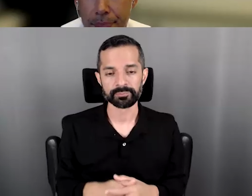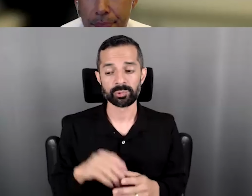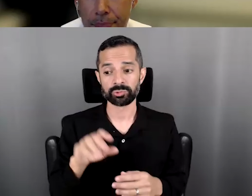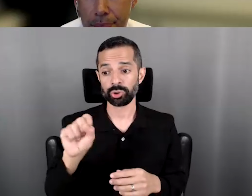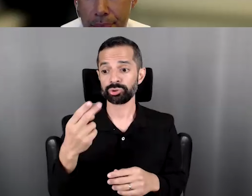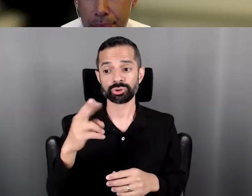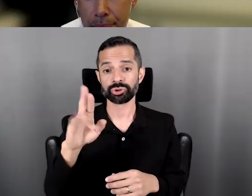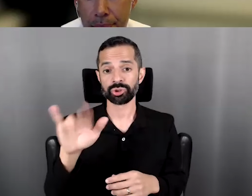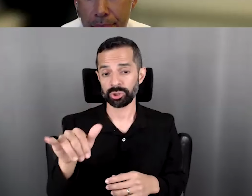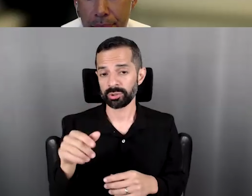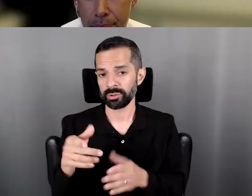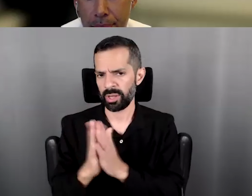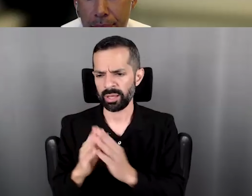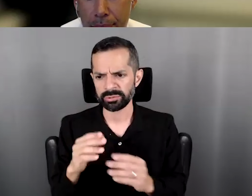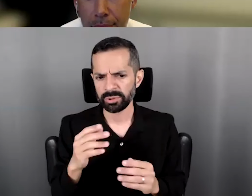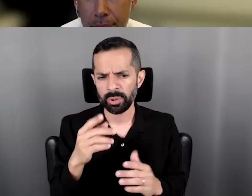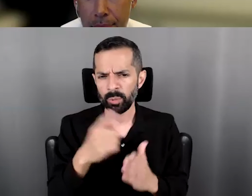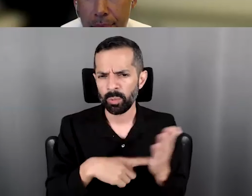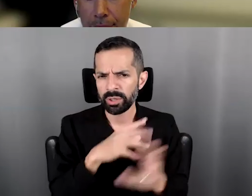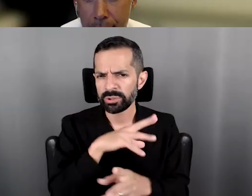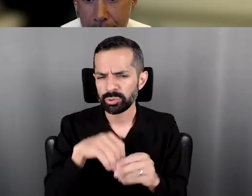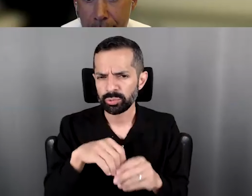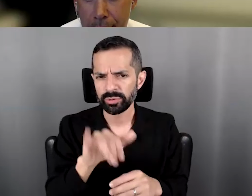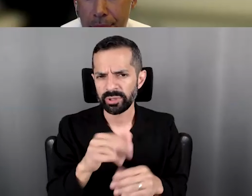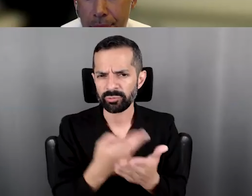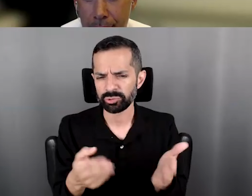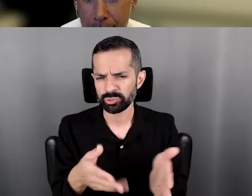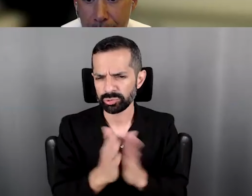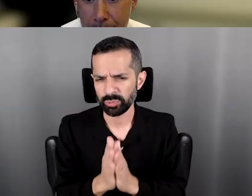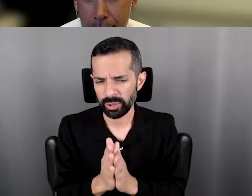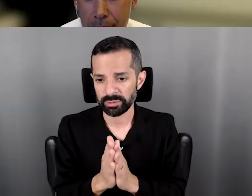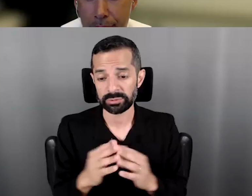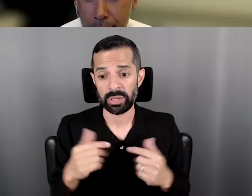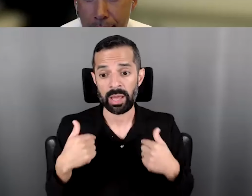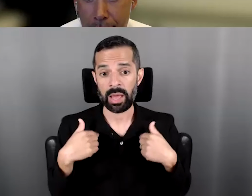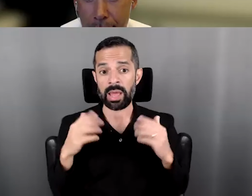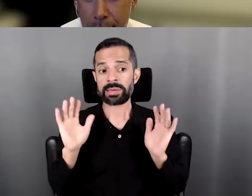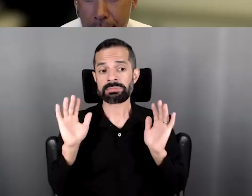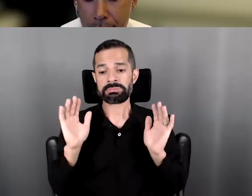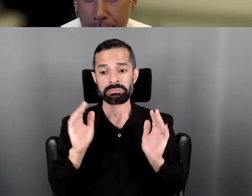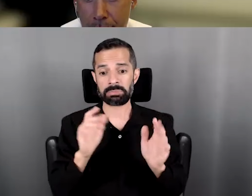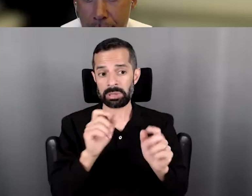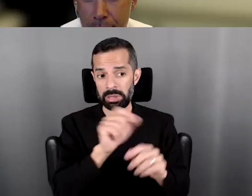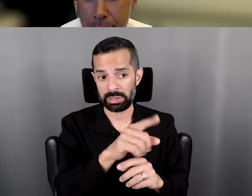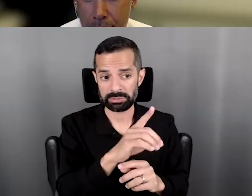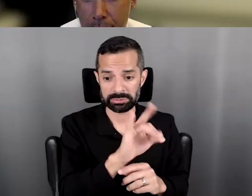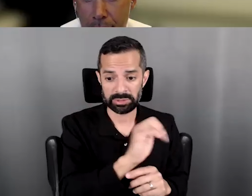request, and I would actually defer to Daniel and Lisa on this. My perspective was that I don't necessarily think